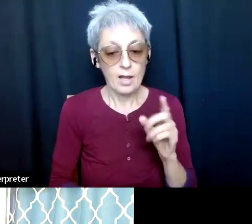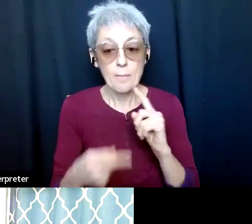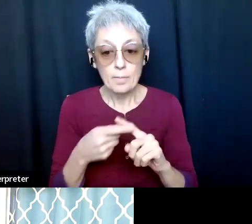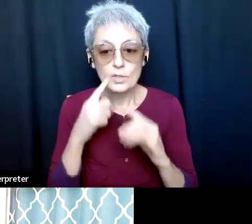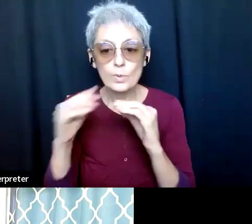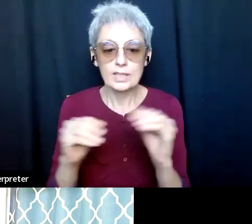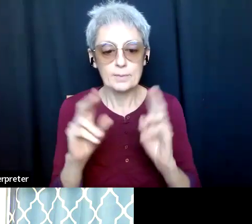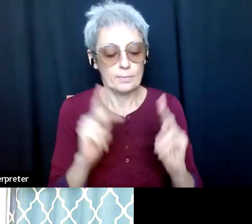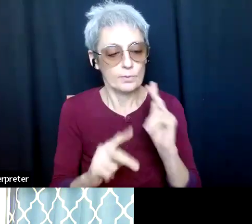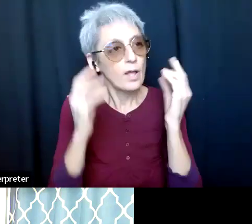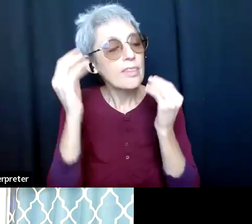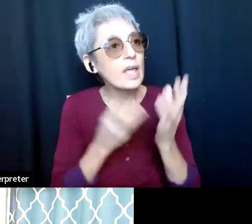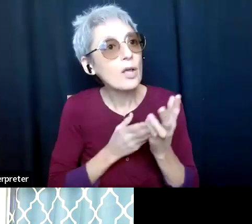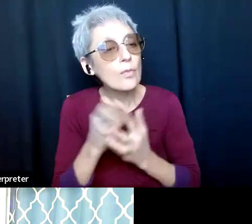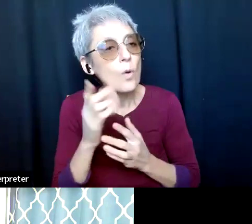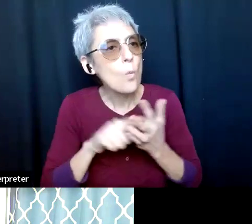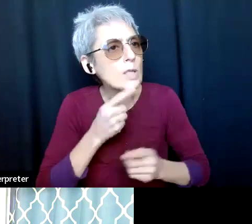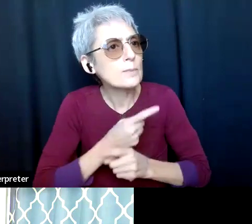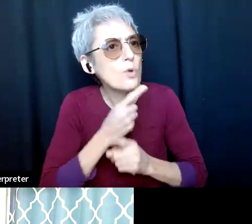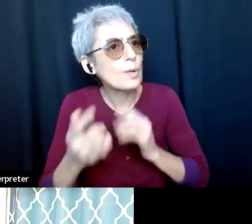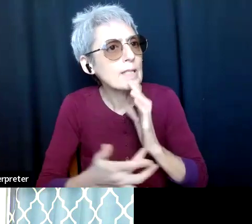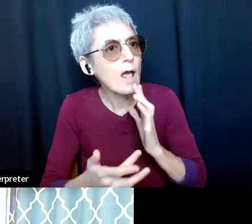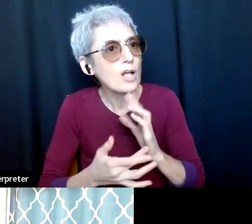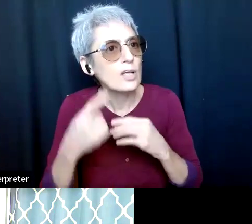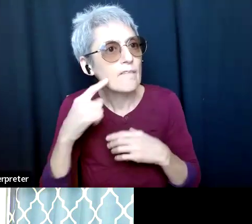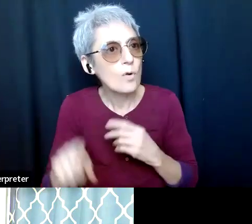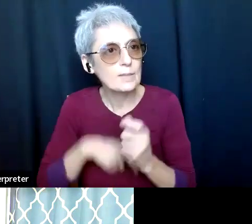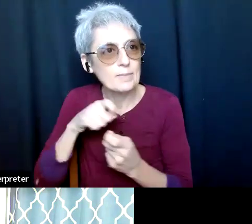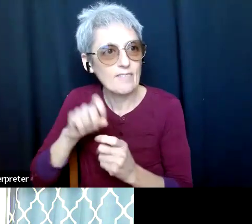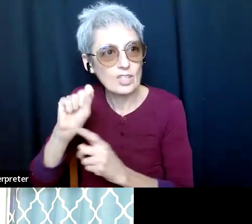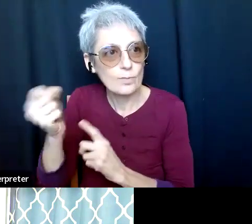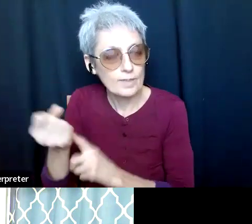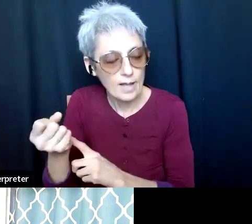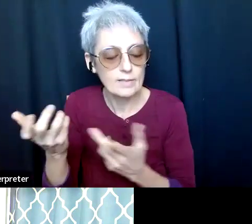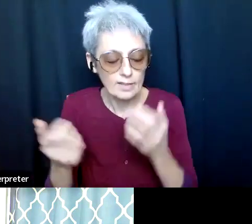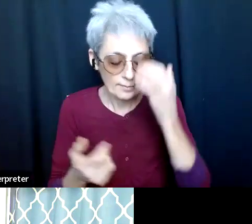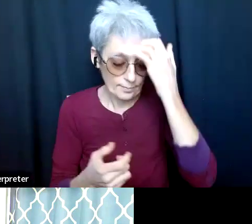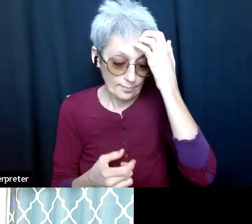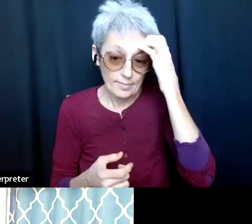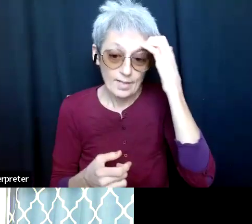that last little bit to finish their sentence and hit Enter in case one is about to happen.